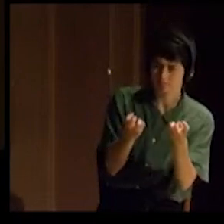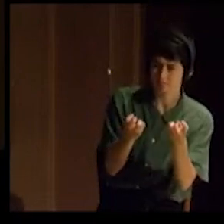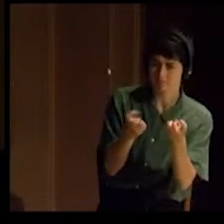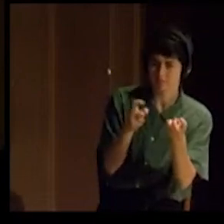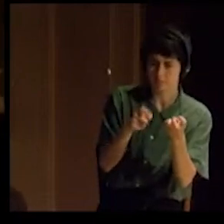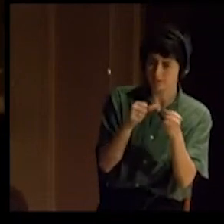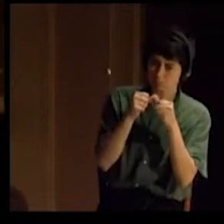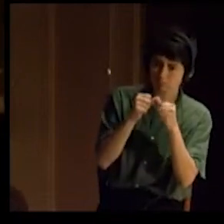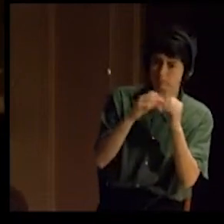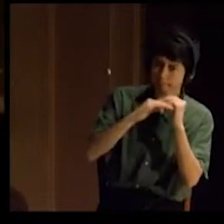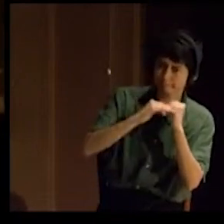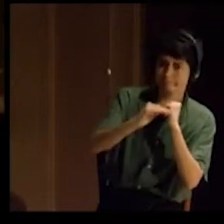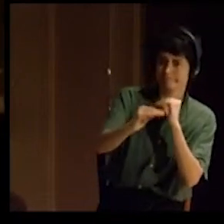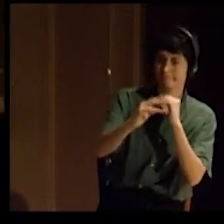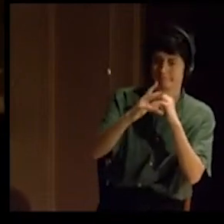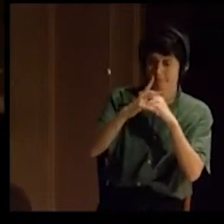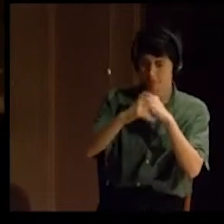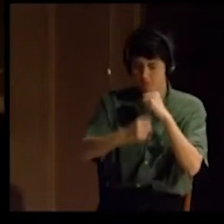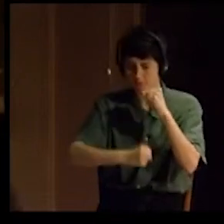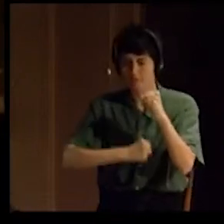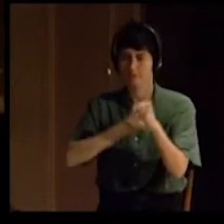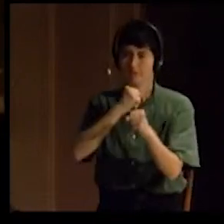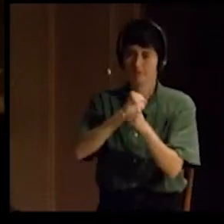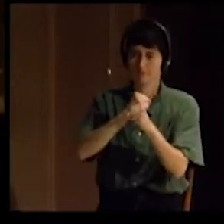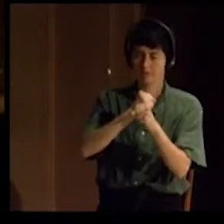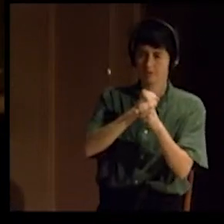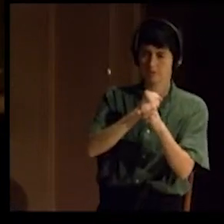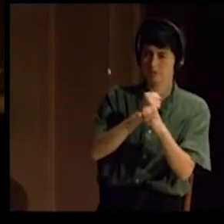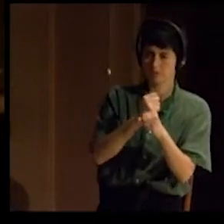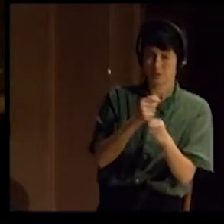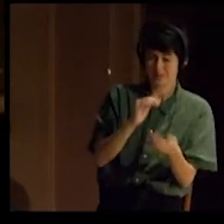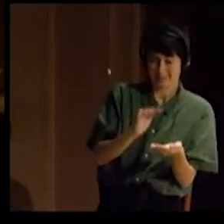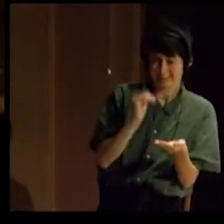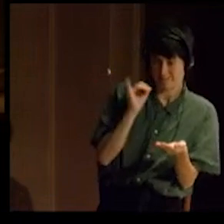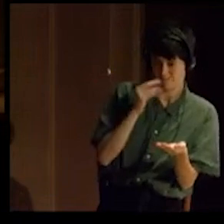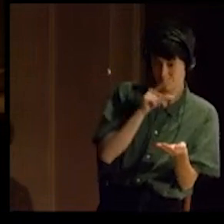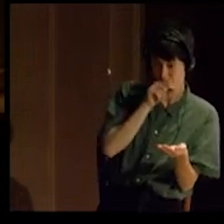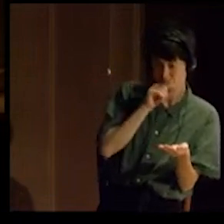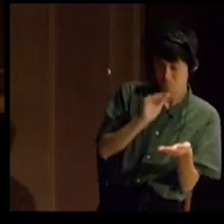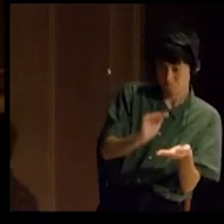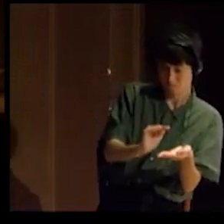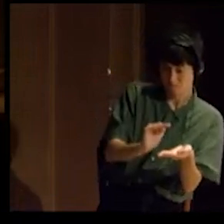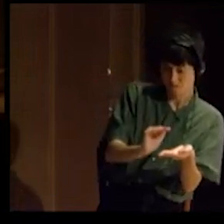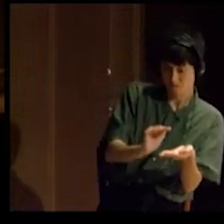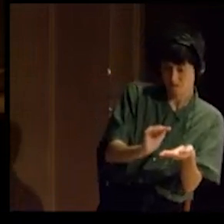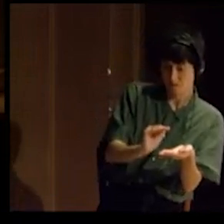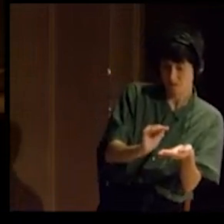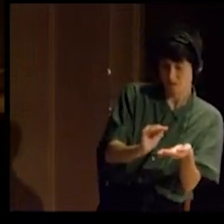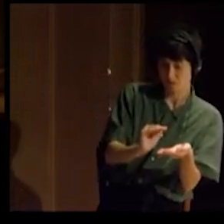So a small bird doesn't want to have degraded down because it uses it to keep warm.